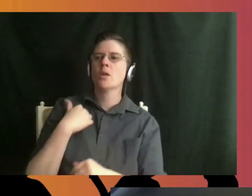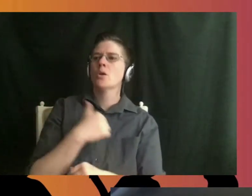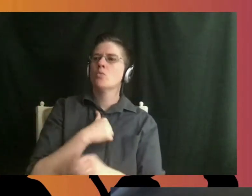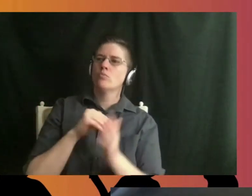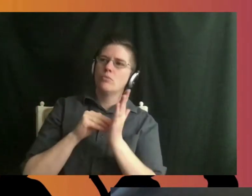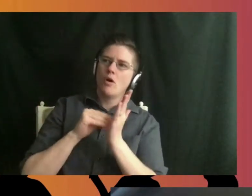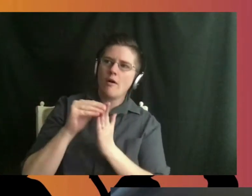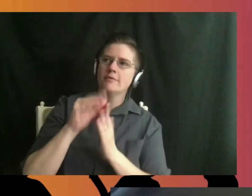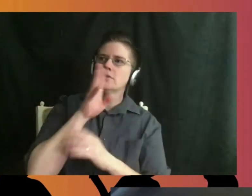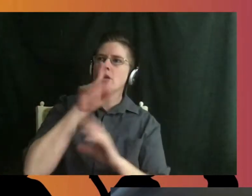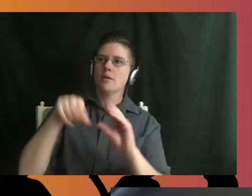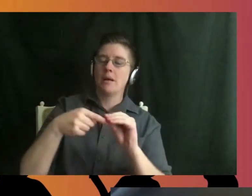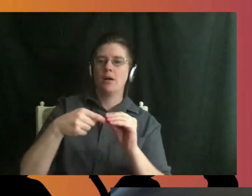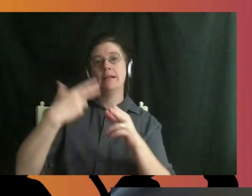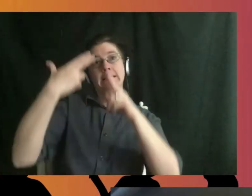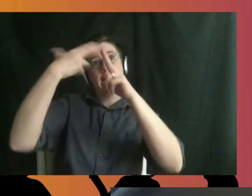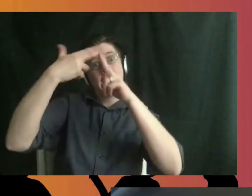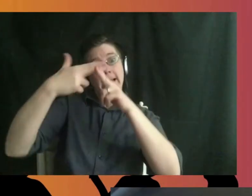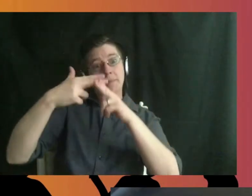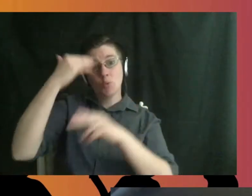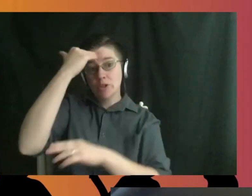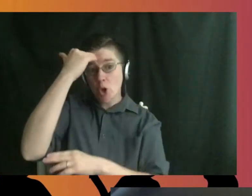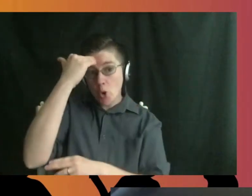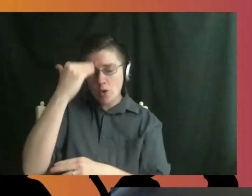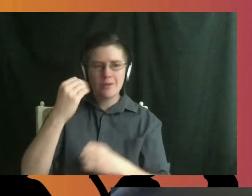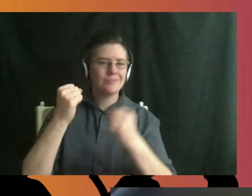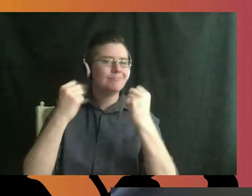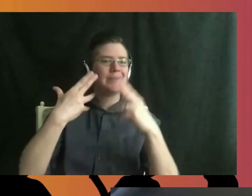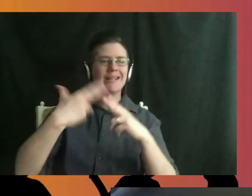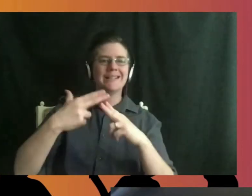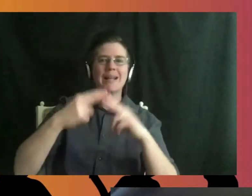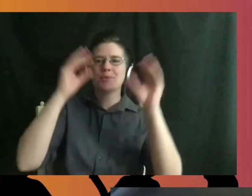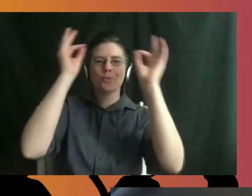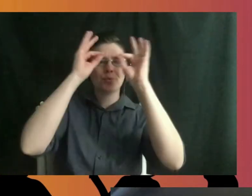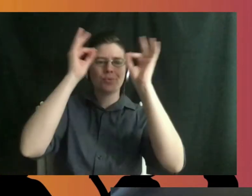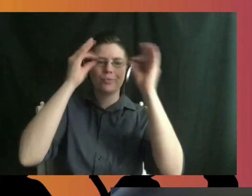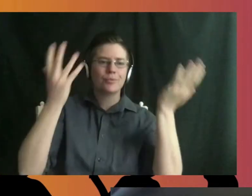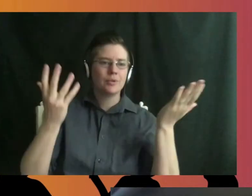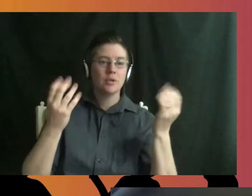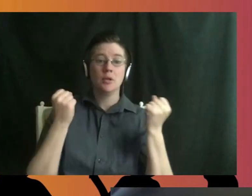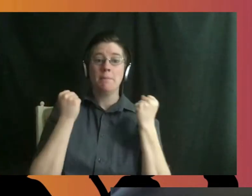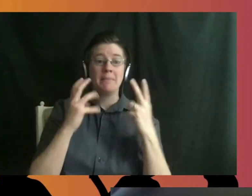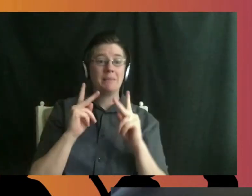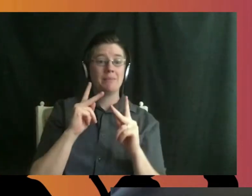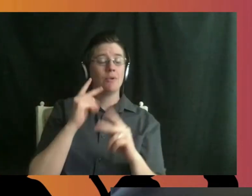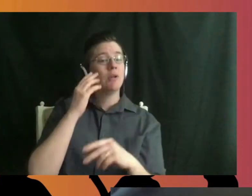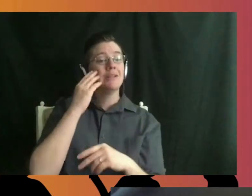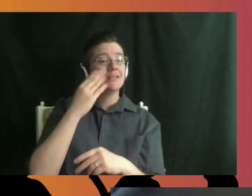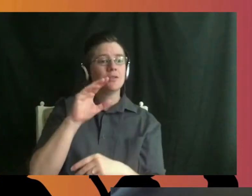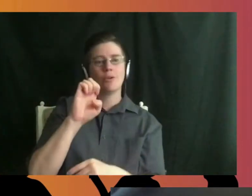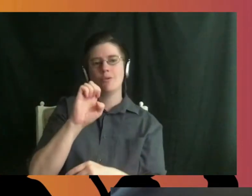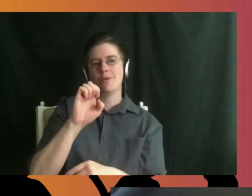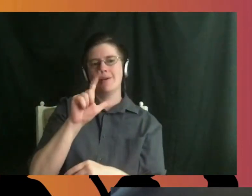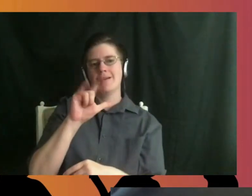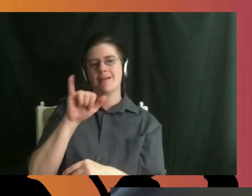the names that we know and like you said there's names that we don't know and so a lot of folks didn't know about elijah mclean who was murdered by police in aurora colorado